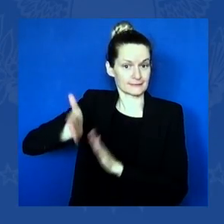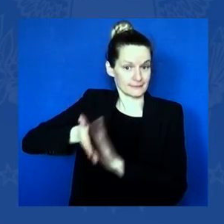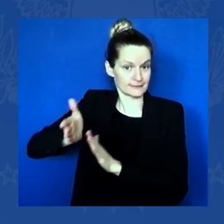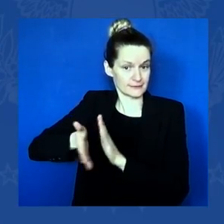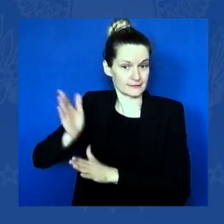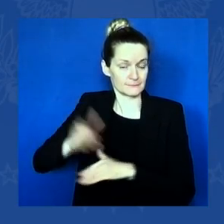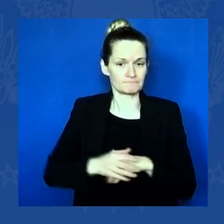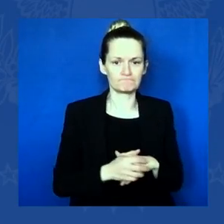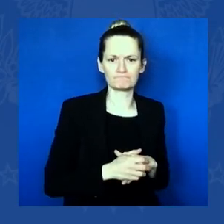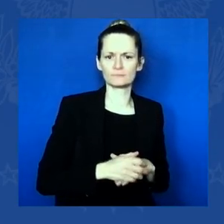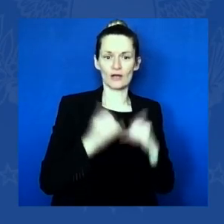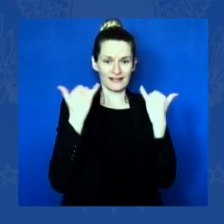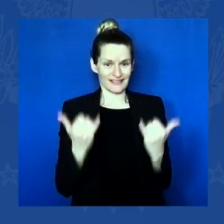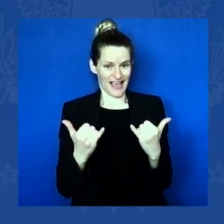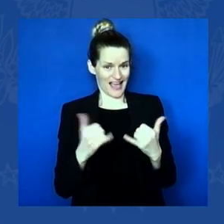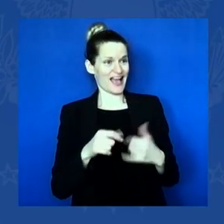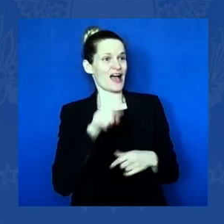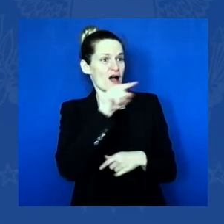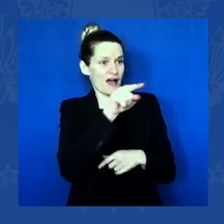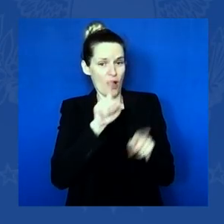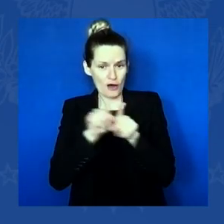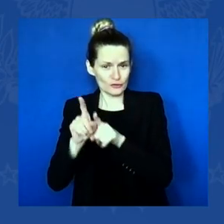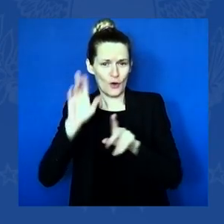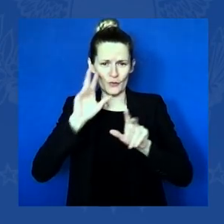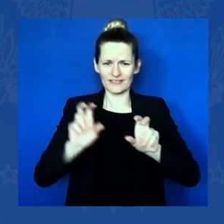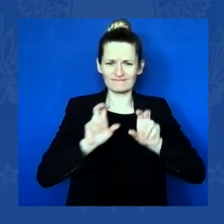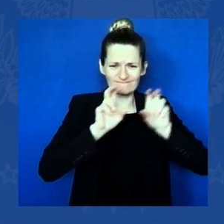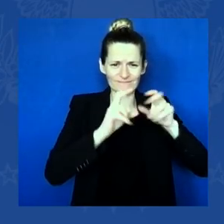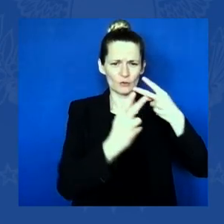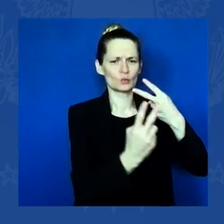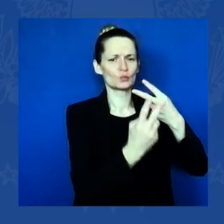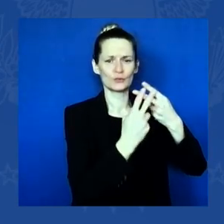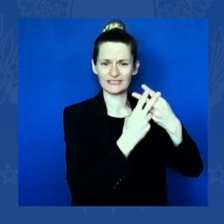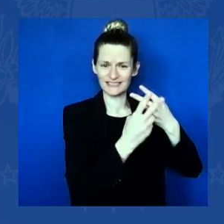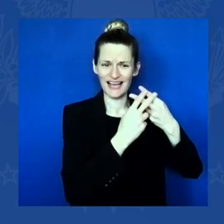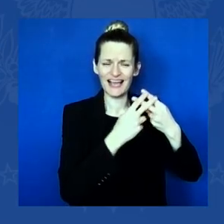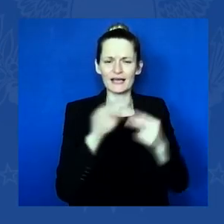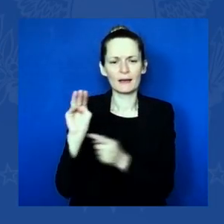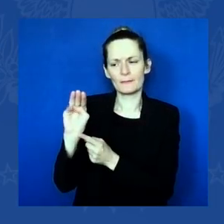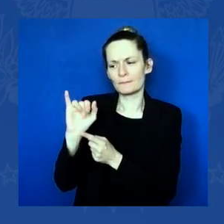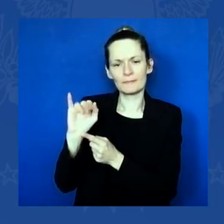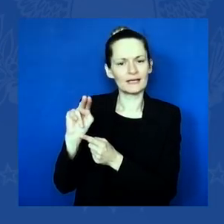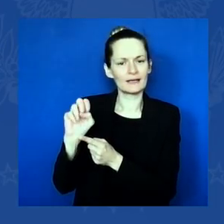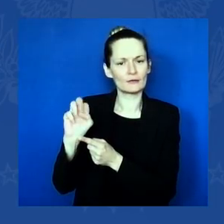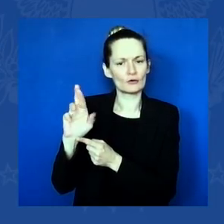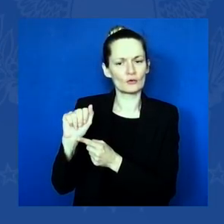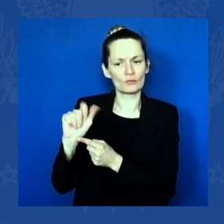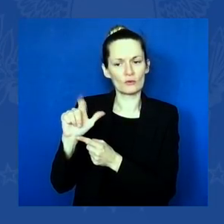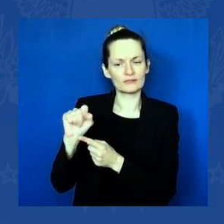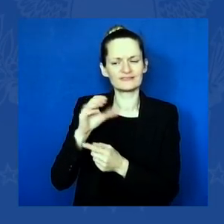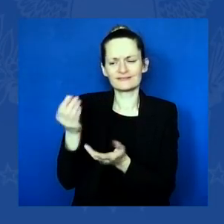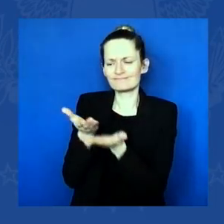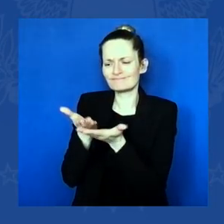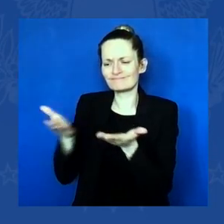It'll allow us -- allow us to react and respond more quickly to shortfalls in the industrial base.